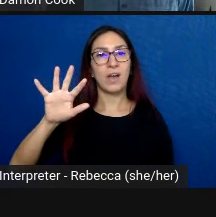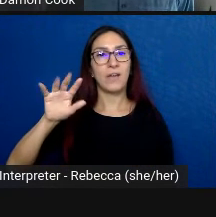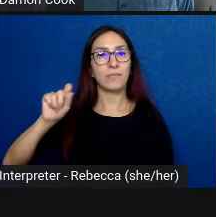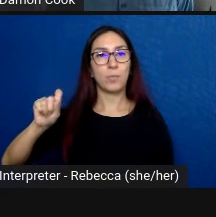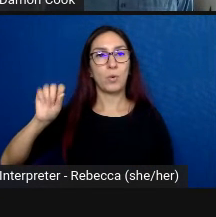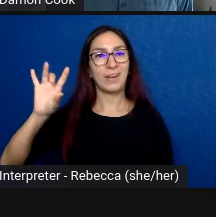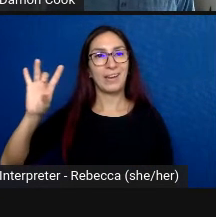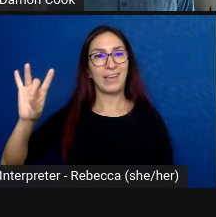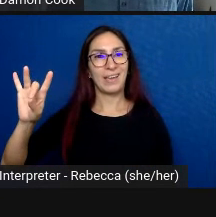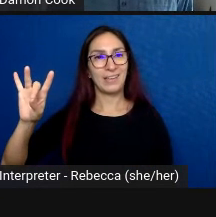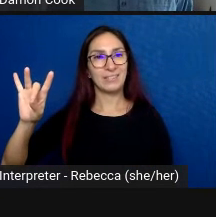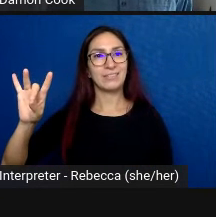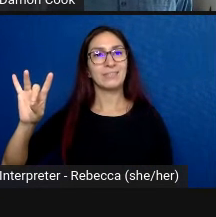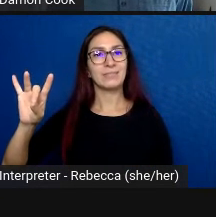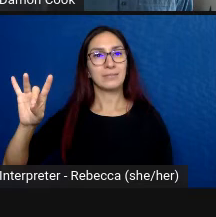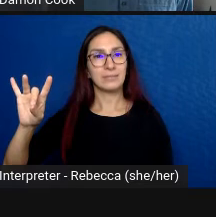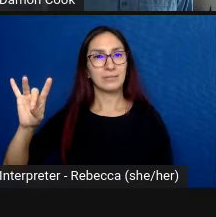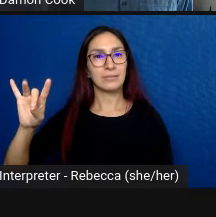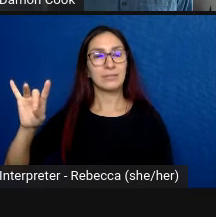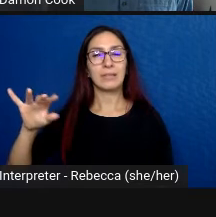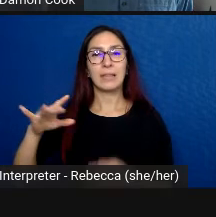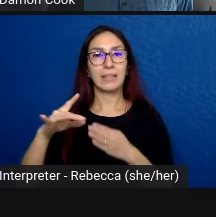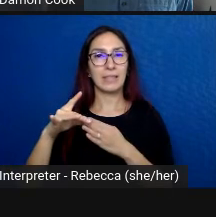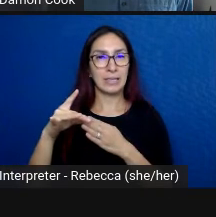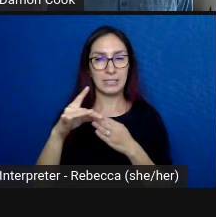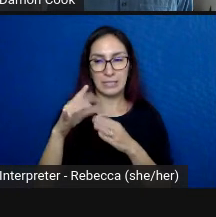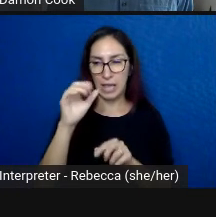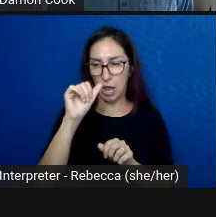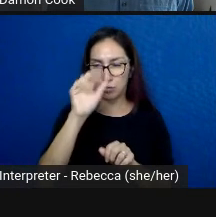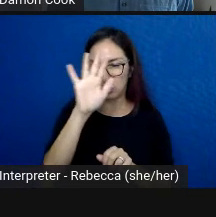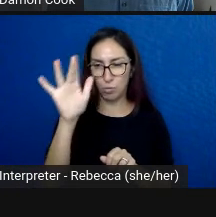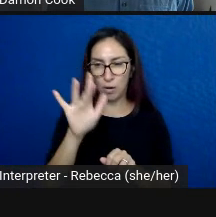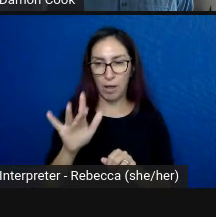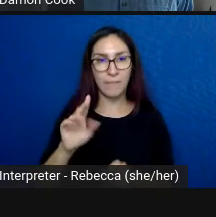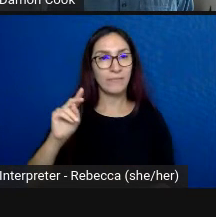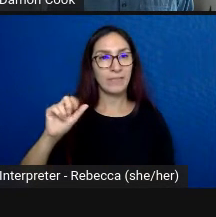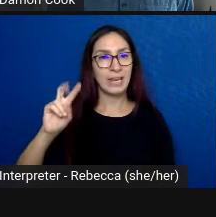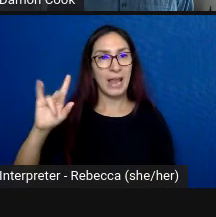the navigation block utilizes a dialog.